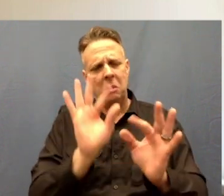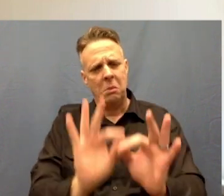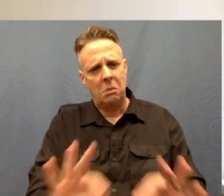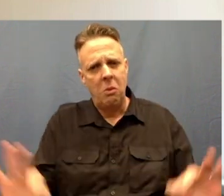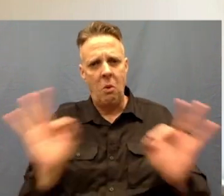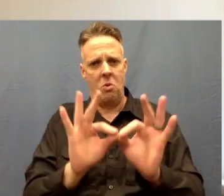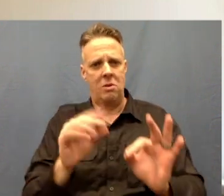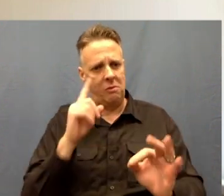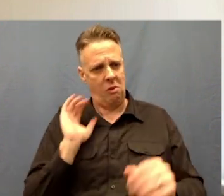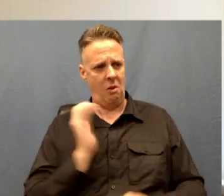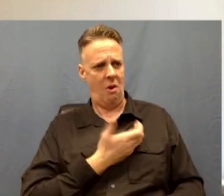COMMUNITIES. AS FAMILIES, FRIENDS, NEIGHBORS,